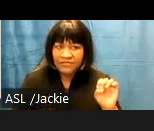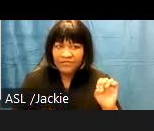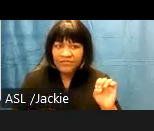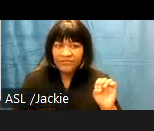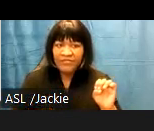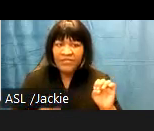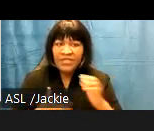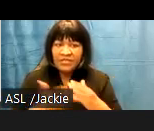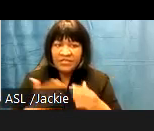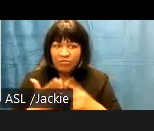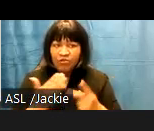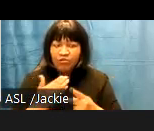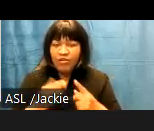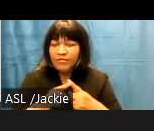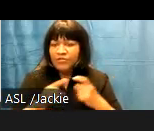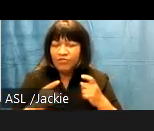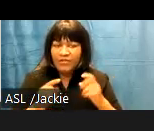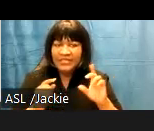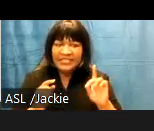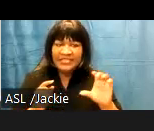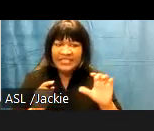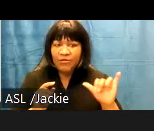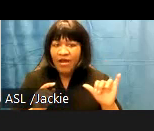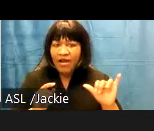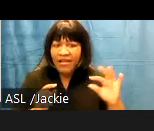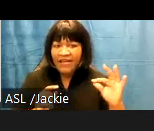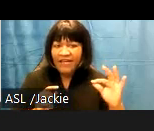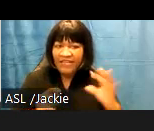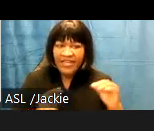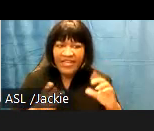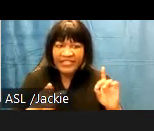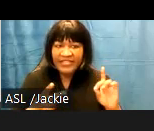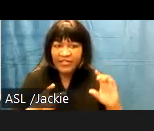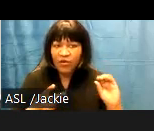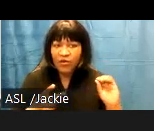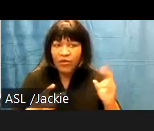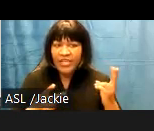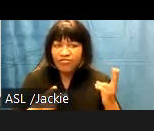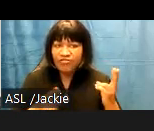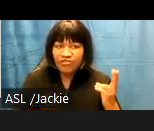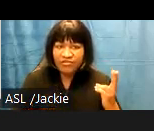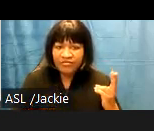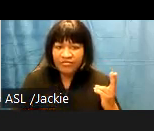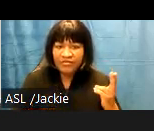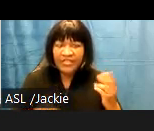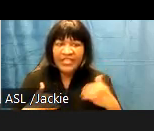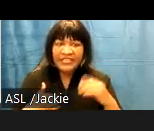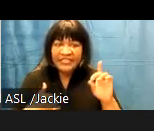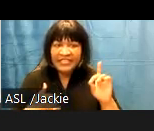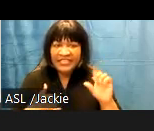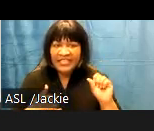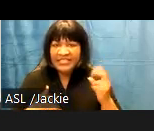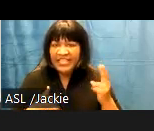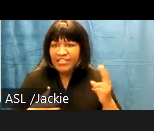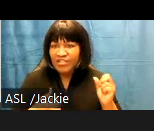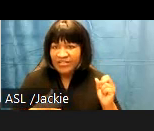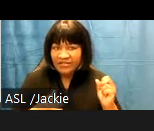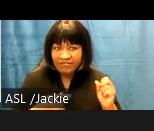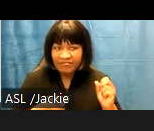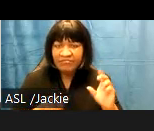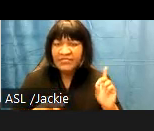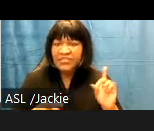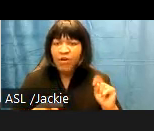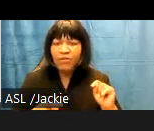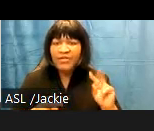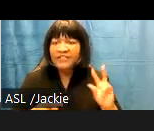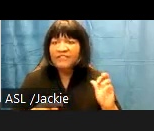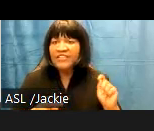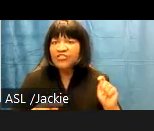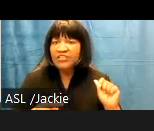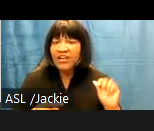some programs from DCYF and DOH. DHSH, department of Veterans Affairs, ESD,